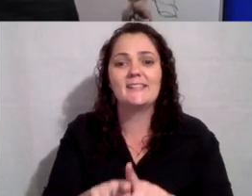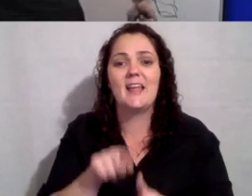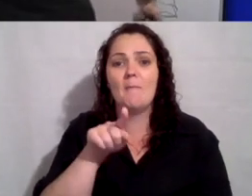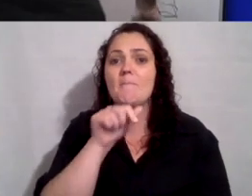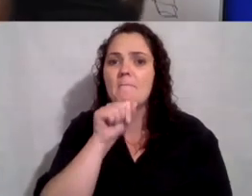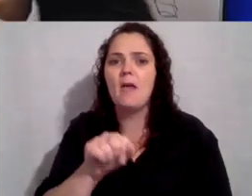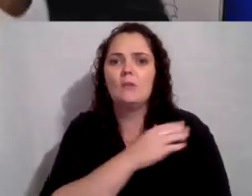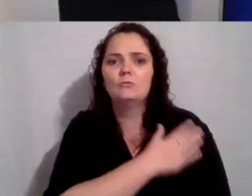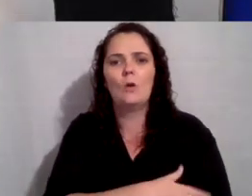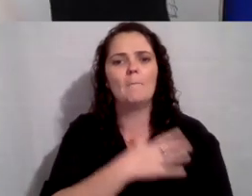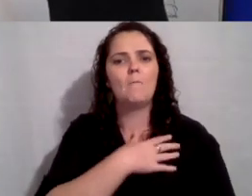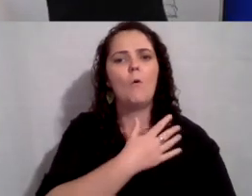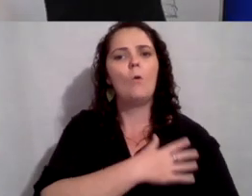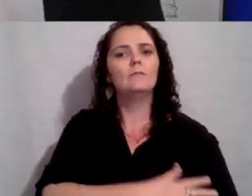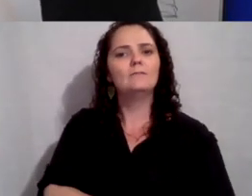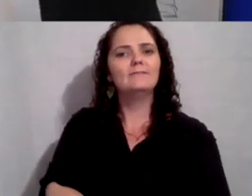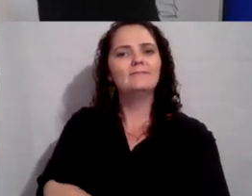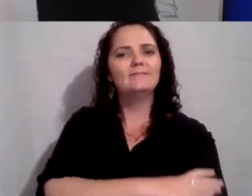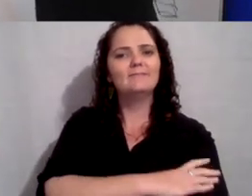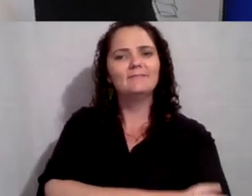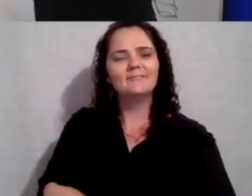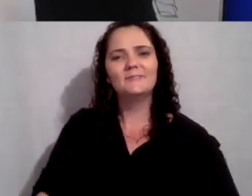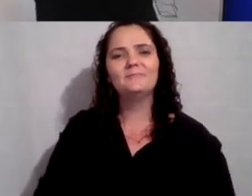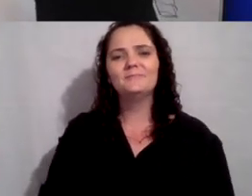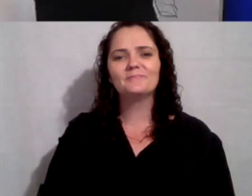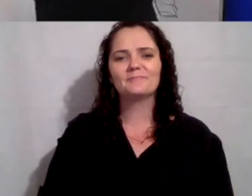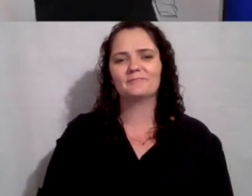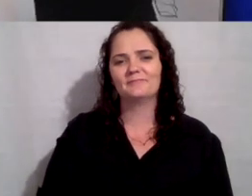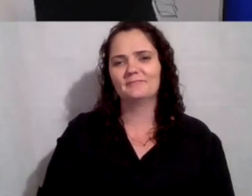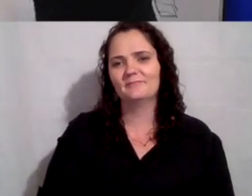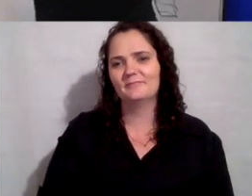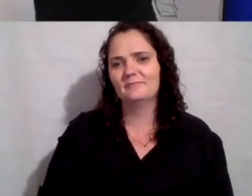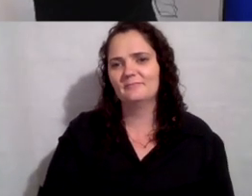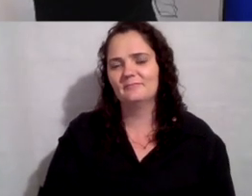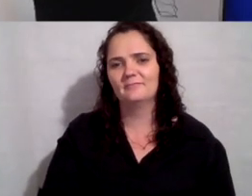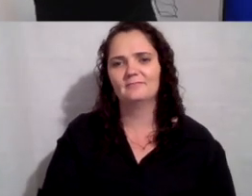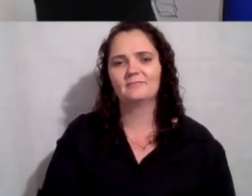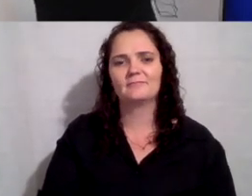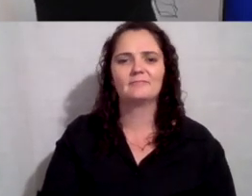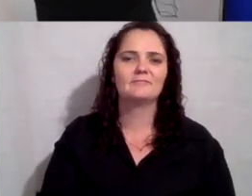rolling his shoulder around to see more of the shoulder.